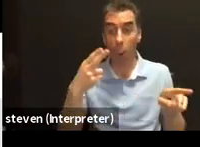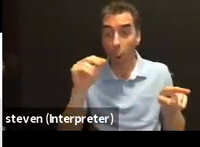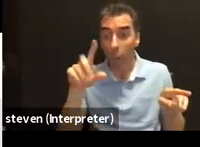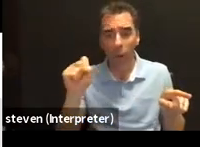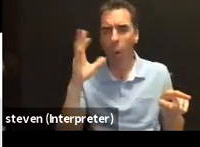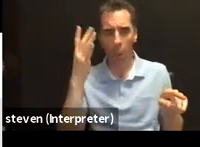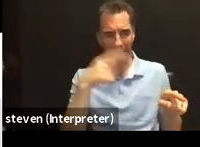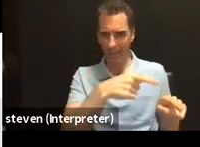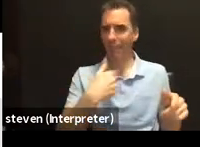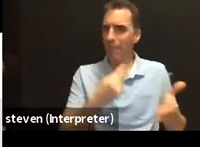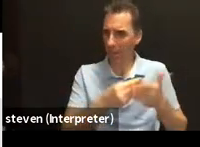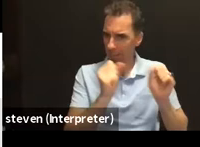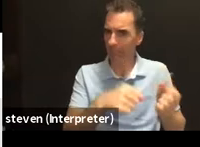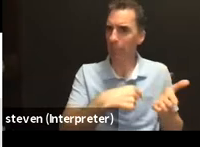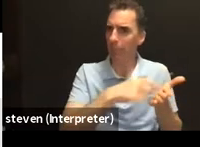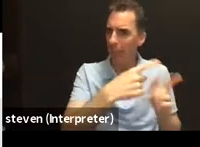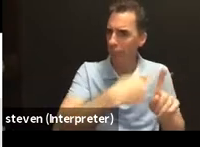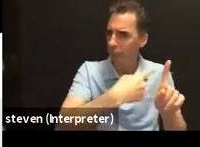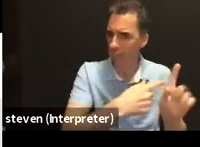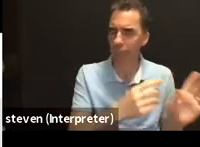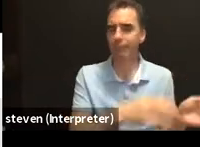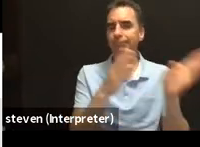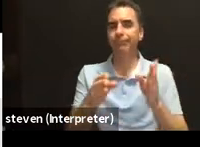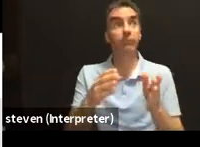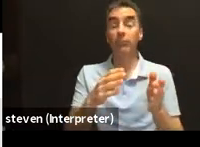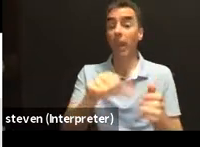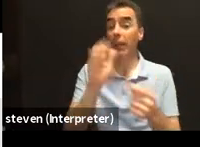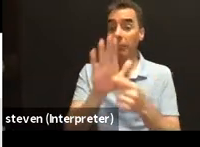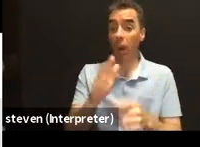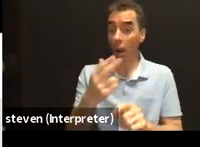maria.rodriguez: People that are staying in the hospitals, there's some people that stay there for weeks. Some of them even months.